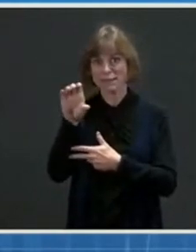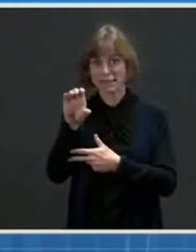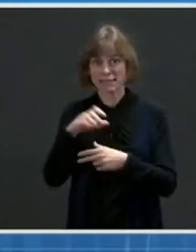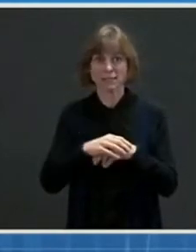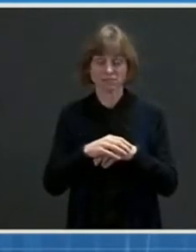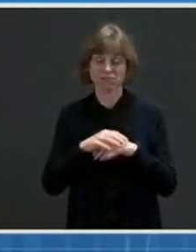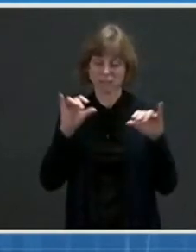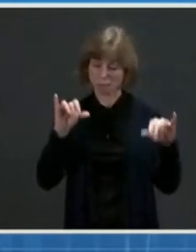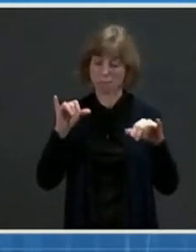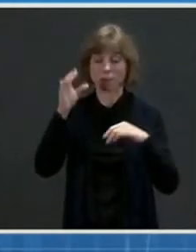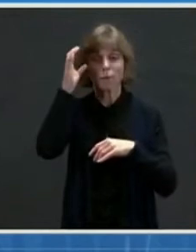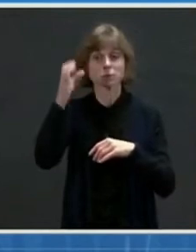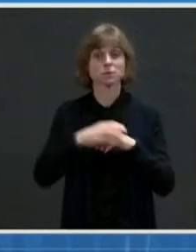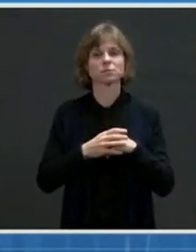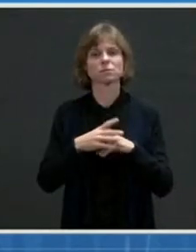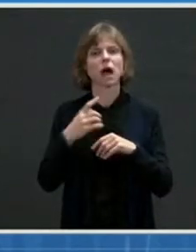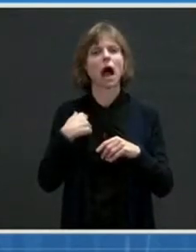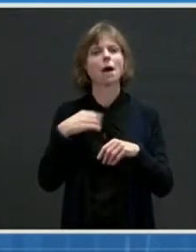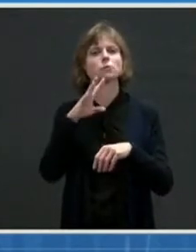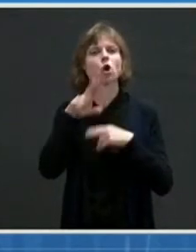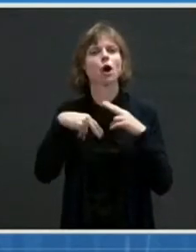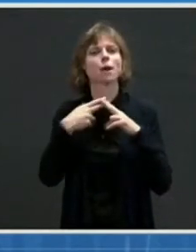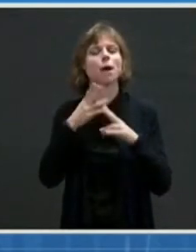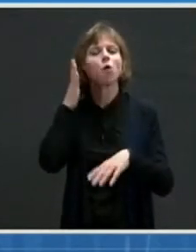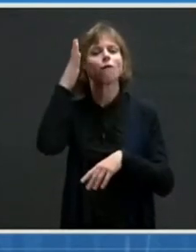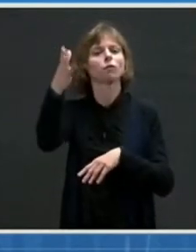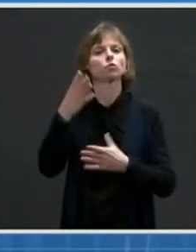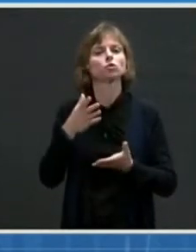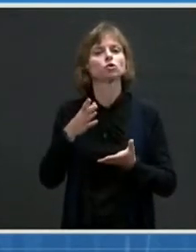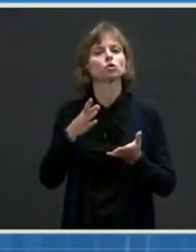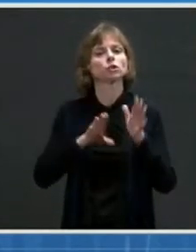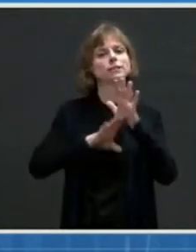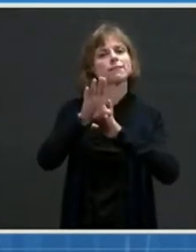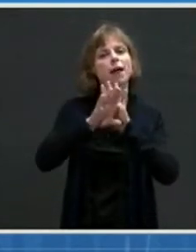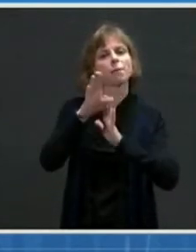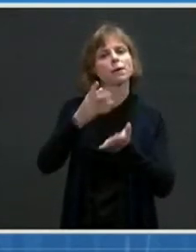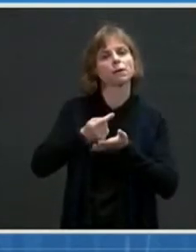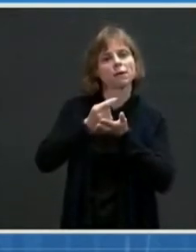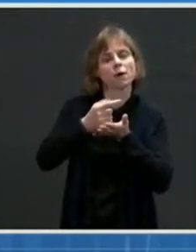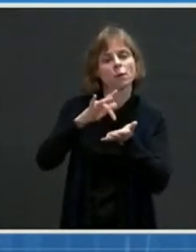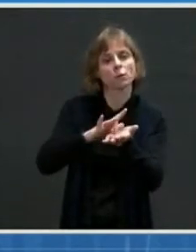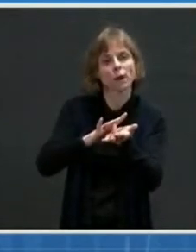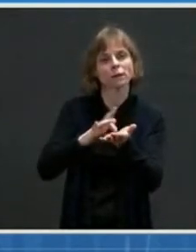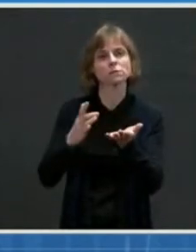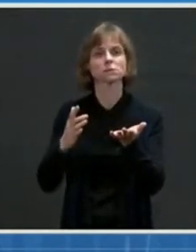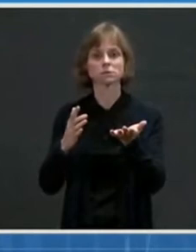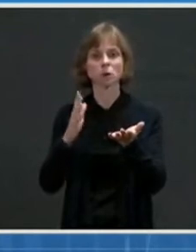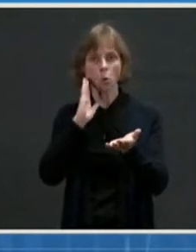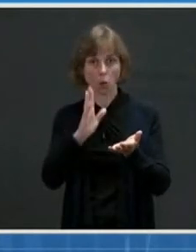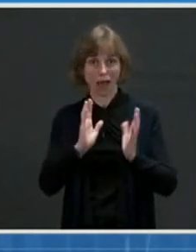COV-2. FOR HIV, AS WELL AS HEPATITIS C. WHAT I REFERRED TO